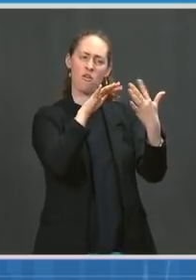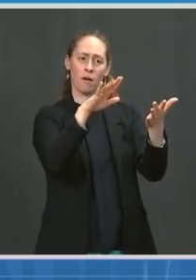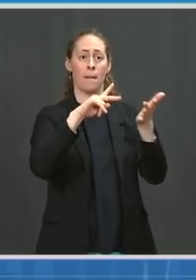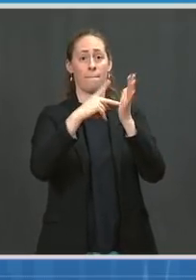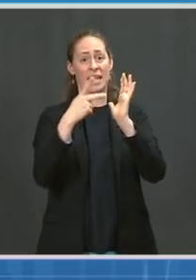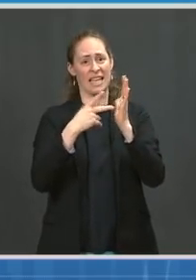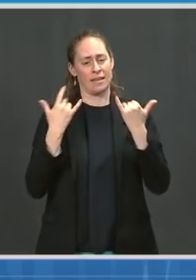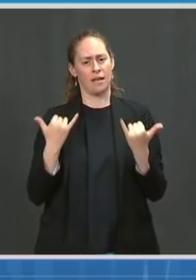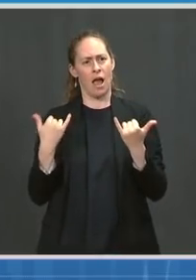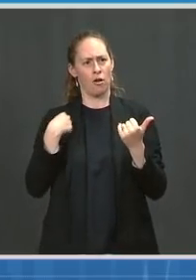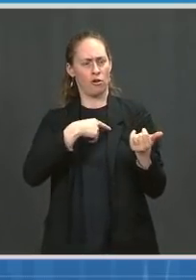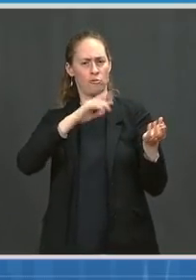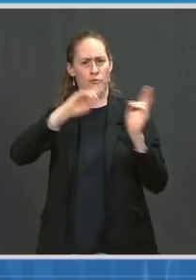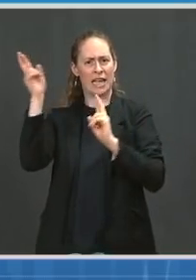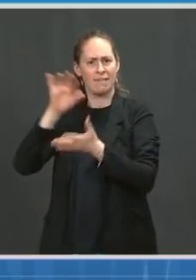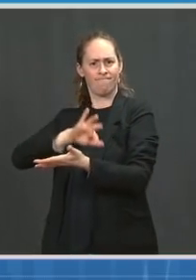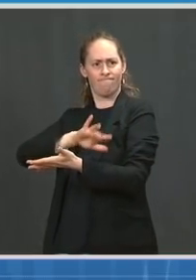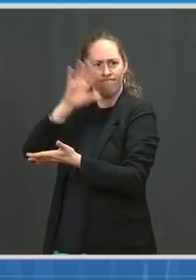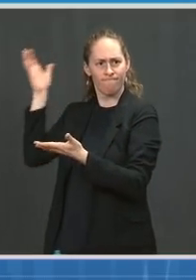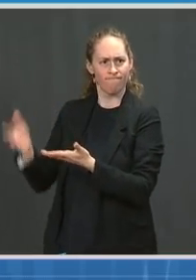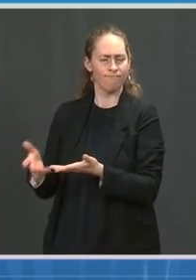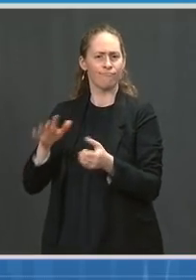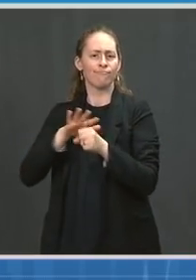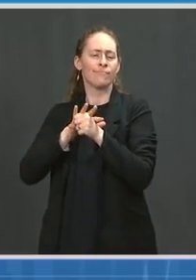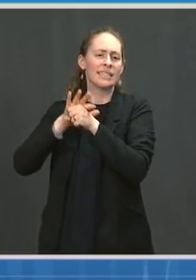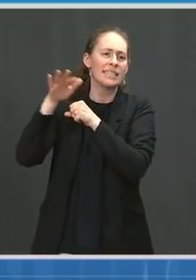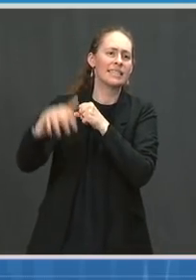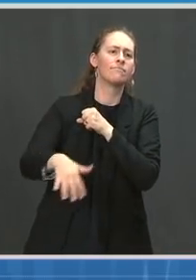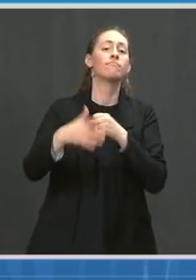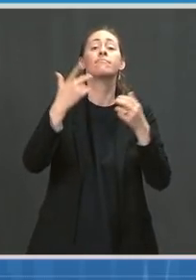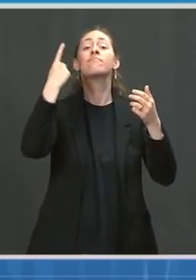so that we're prepared for a range of scenarios and contingencies.